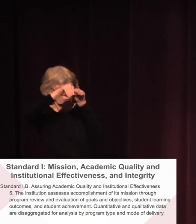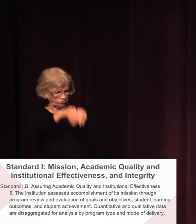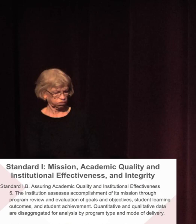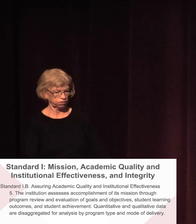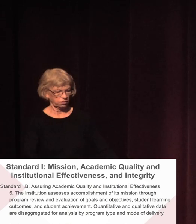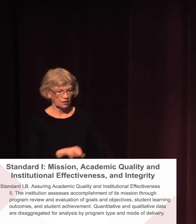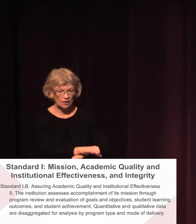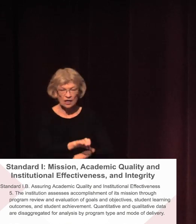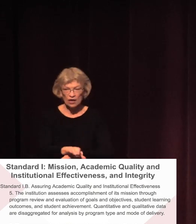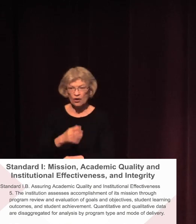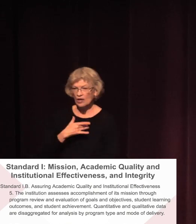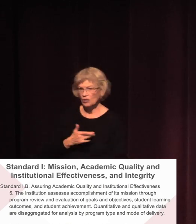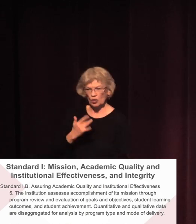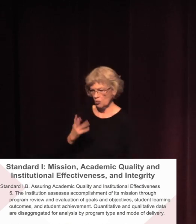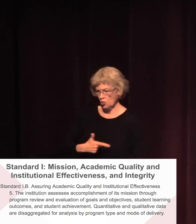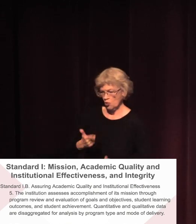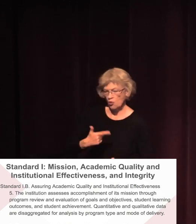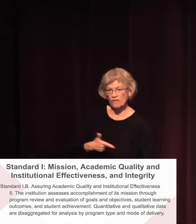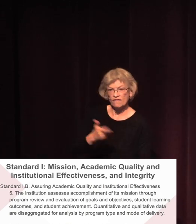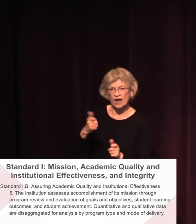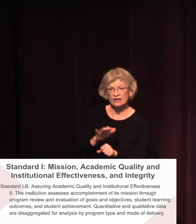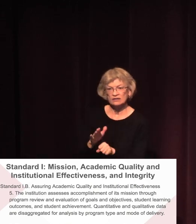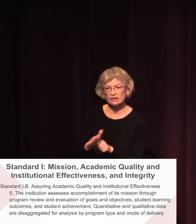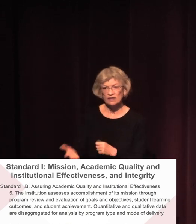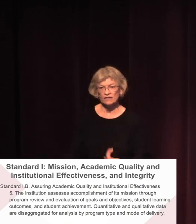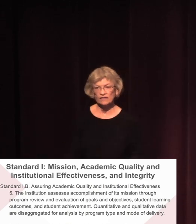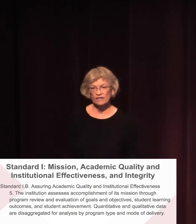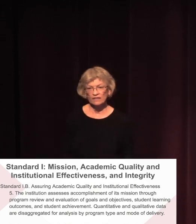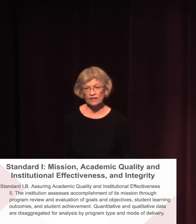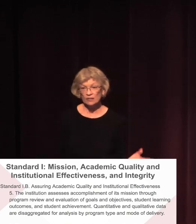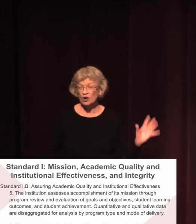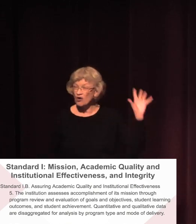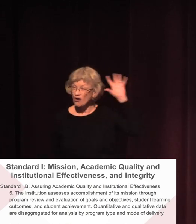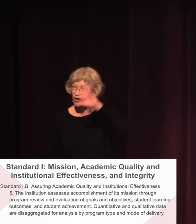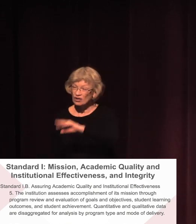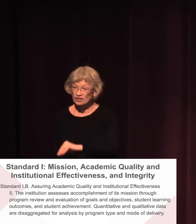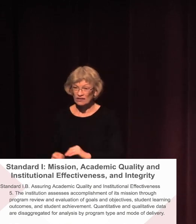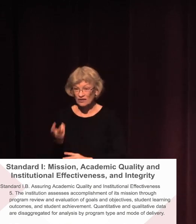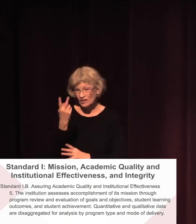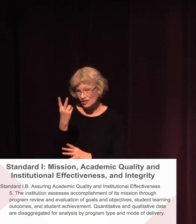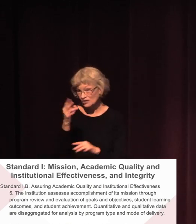Win that doesn't work, it feels like a break in communication from a top-down approach of thanks for like they don't move